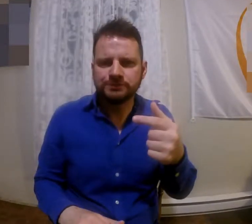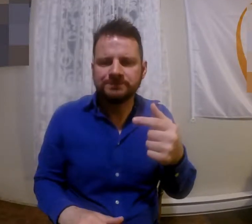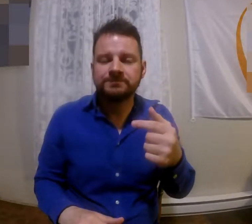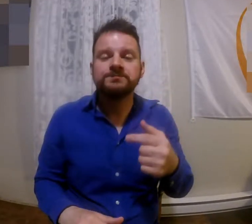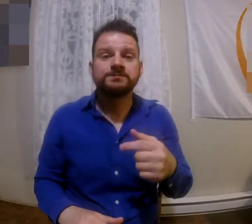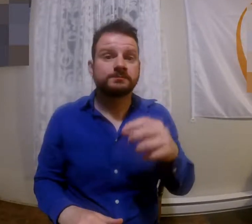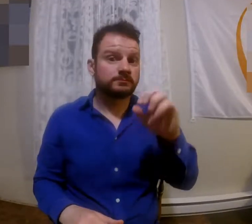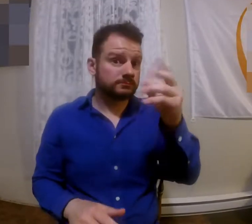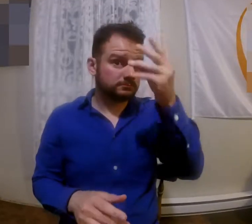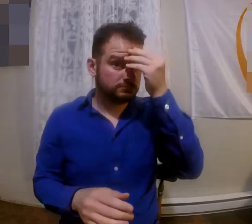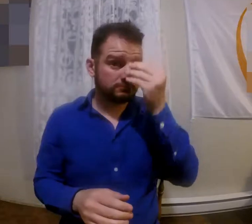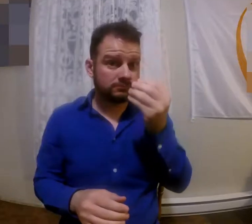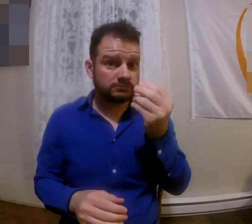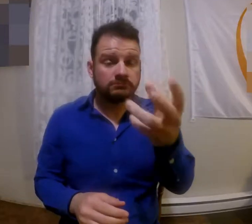You know,